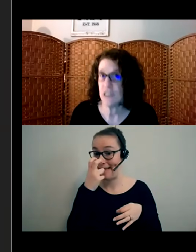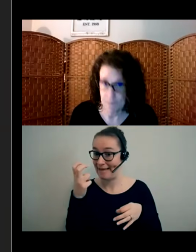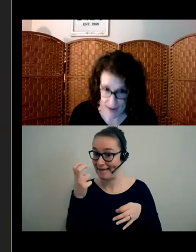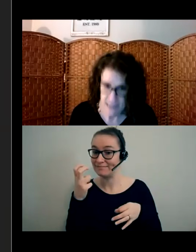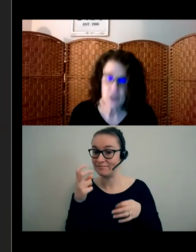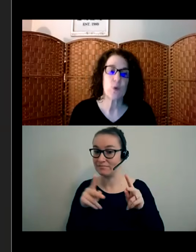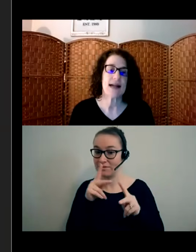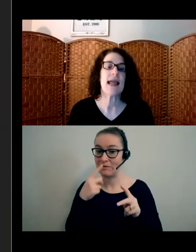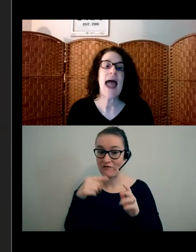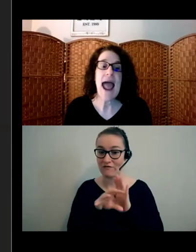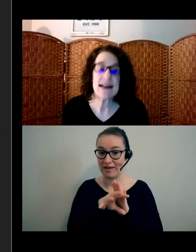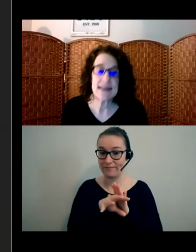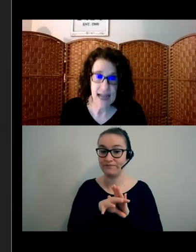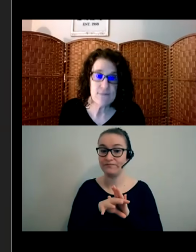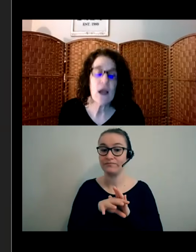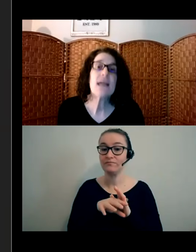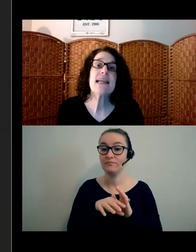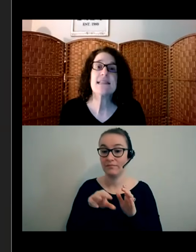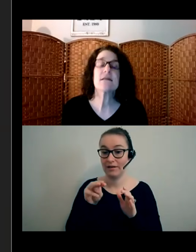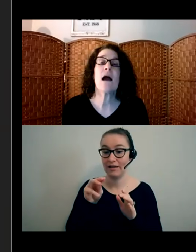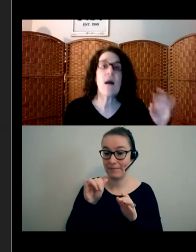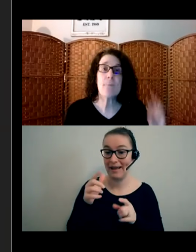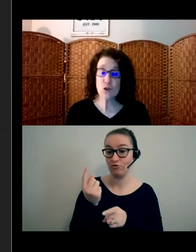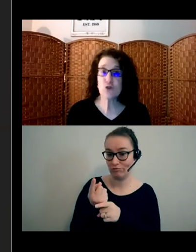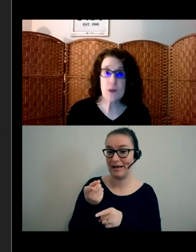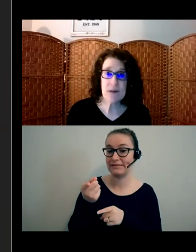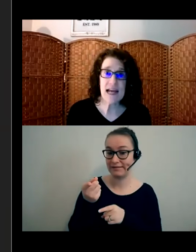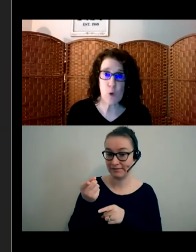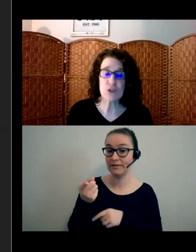She -- May is correct. And Dave, yes -- most streaming networks,